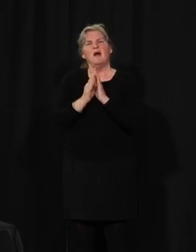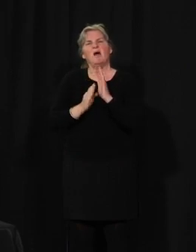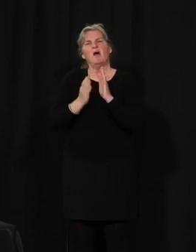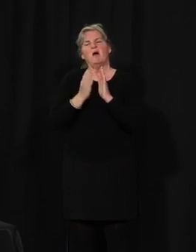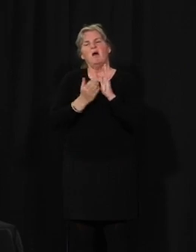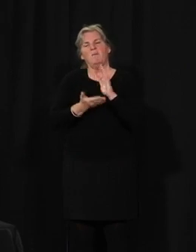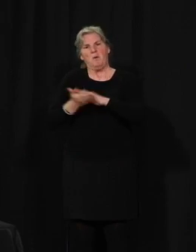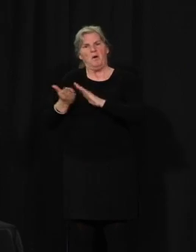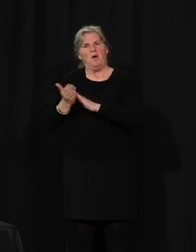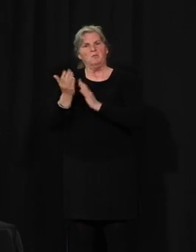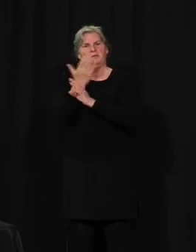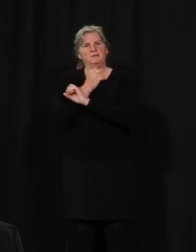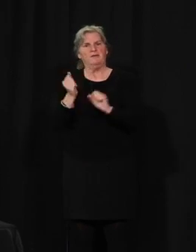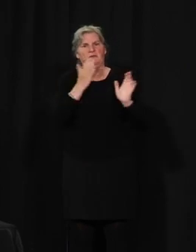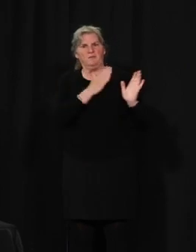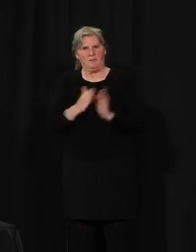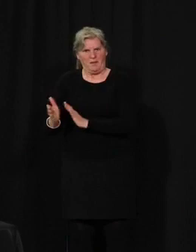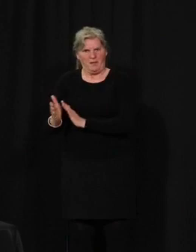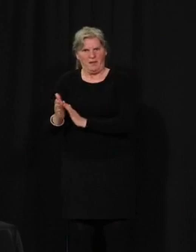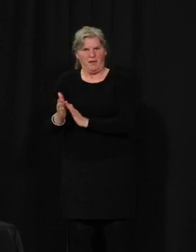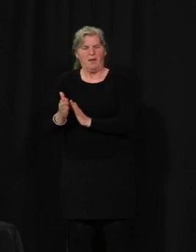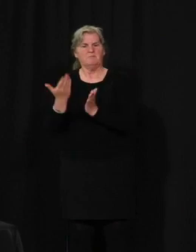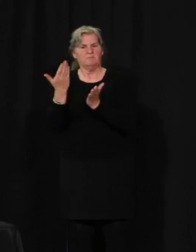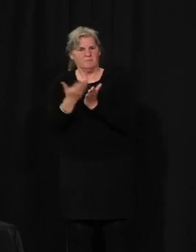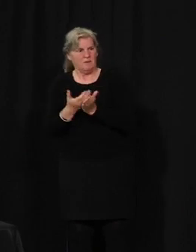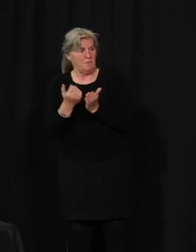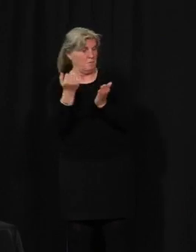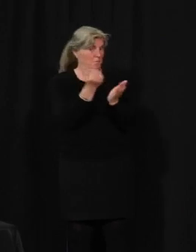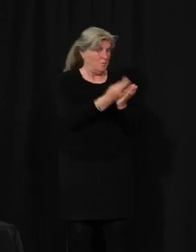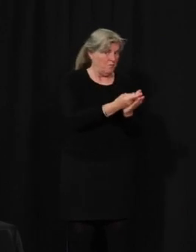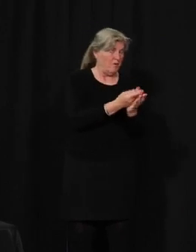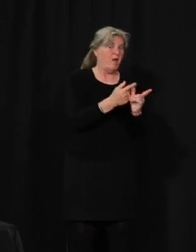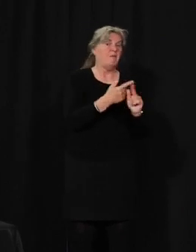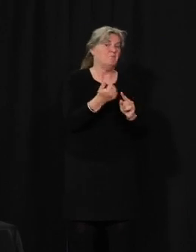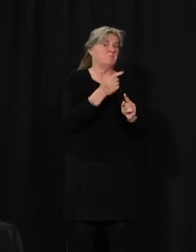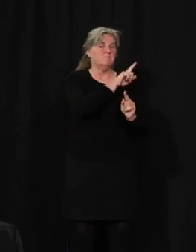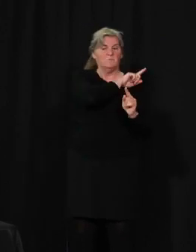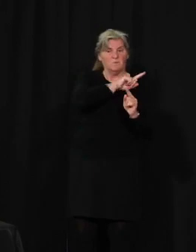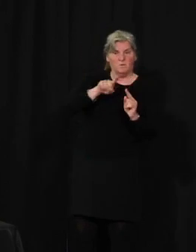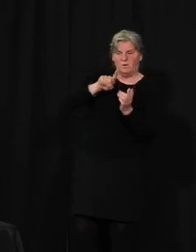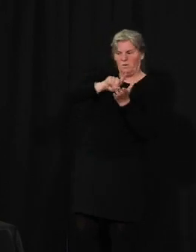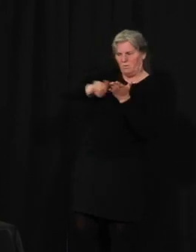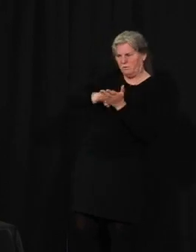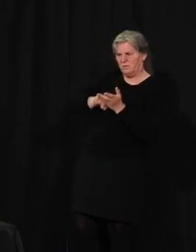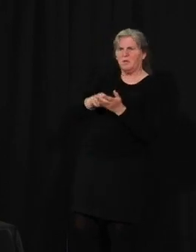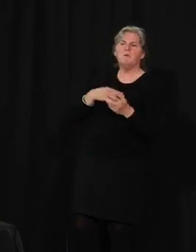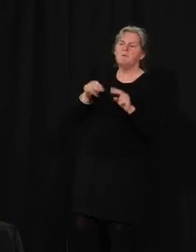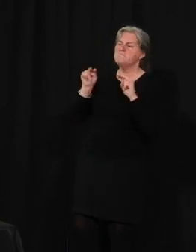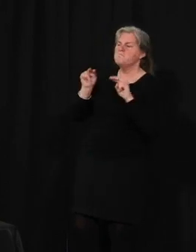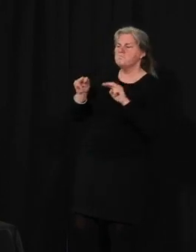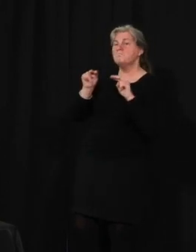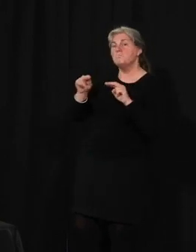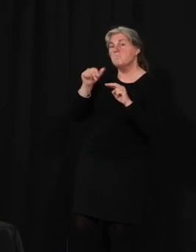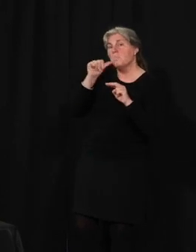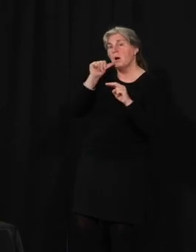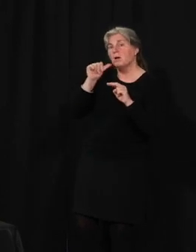to reopen. They are regulated and they are subject to inspection so we will be keeping a close eye on bars.